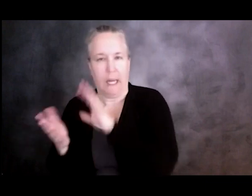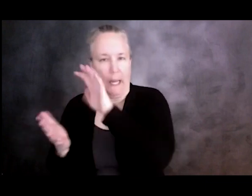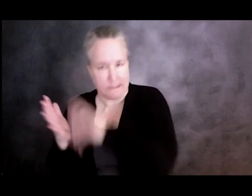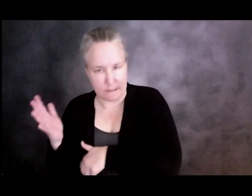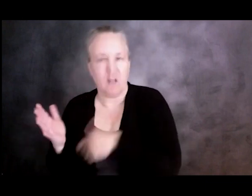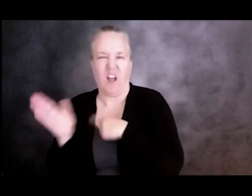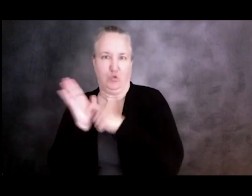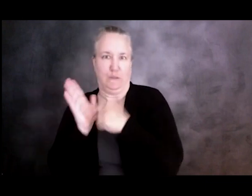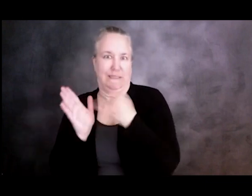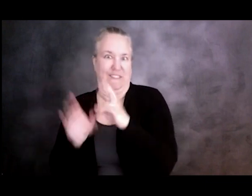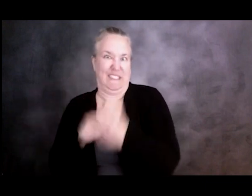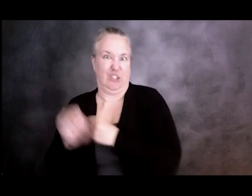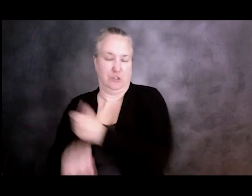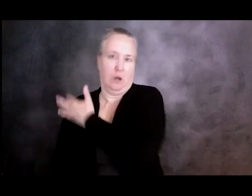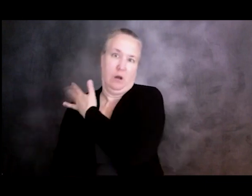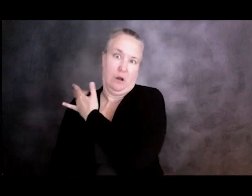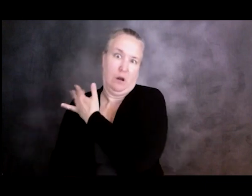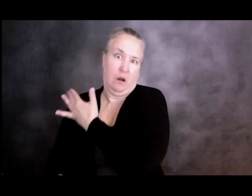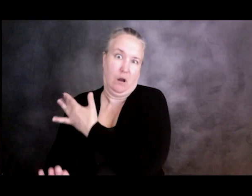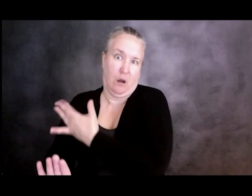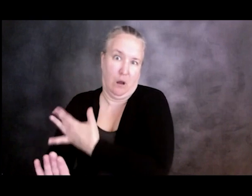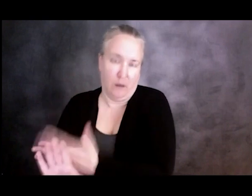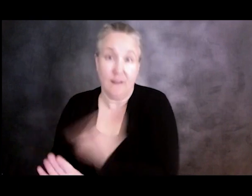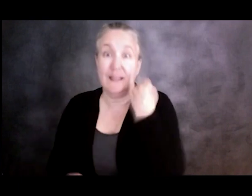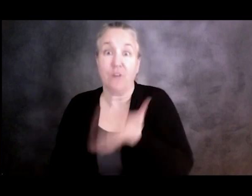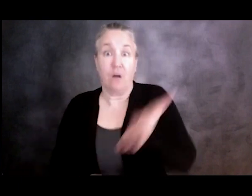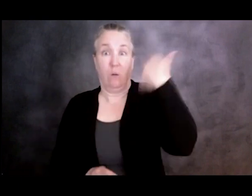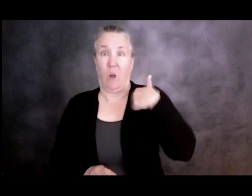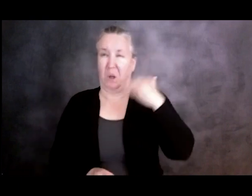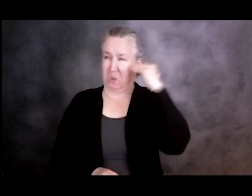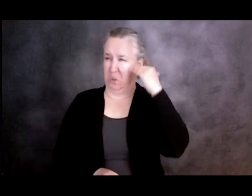And if I known that at the beginning, I never would have written that book. It was like almost every moment of it was horrible.